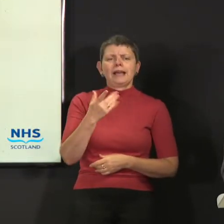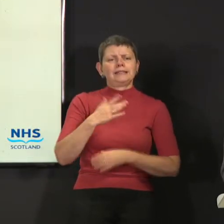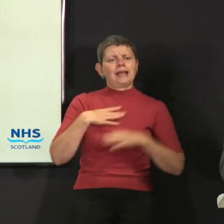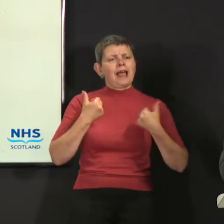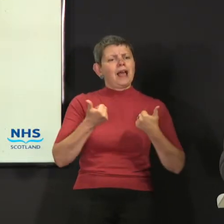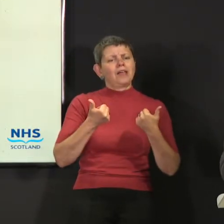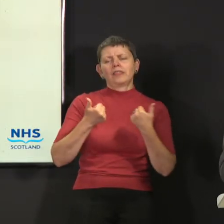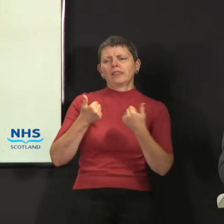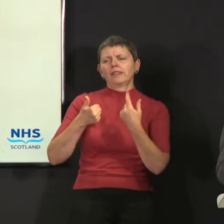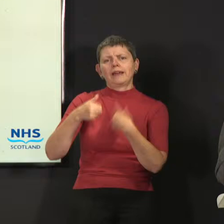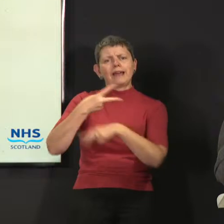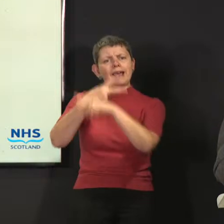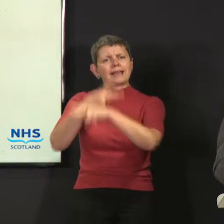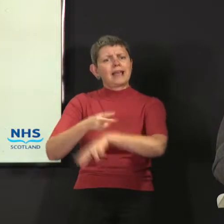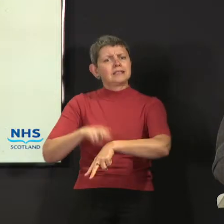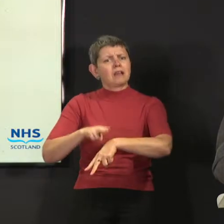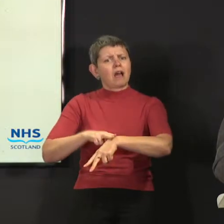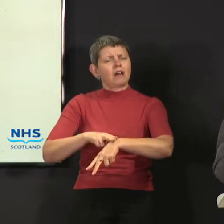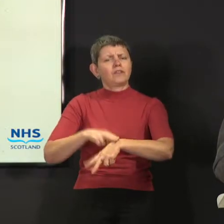and other key workers with the Clap for